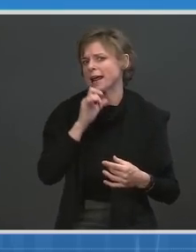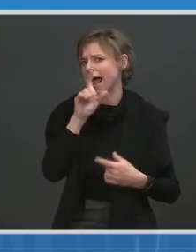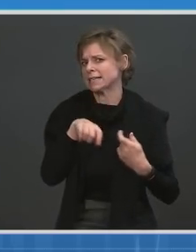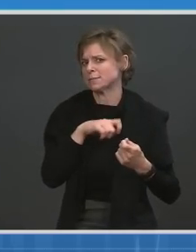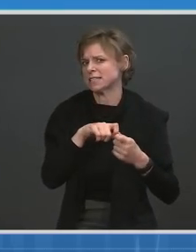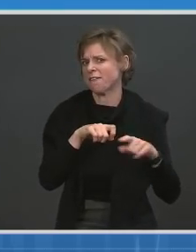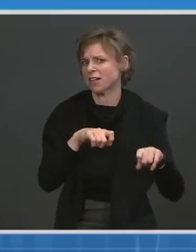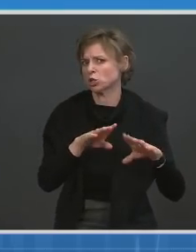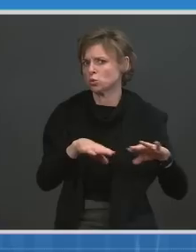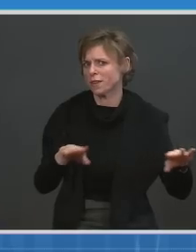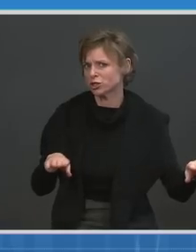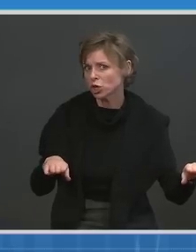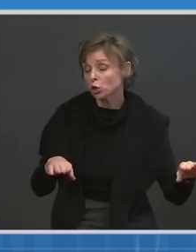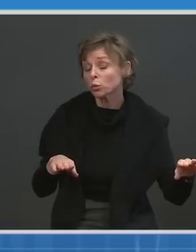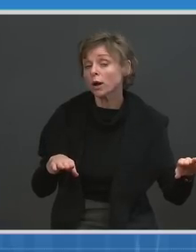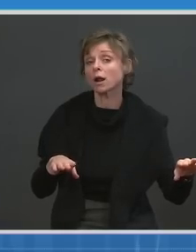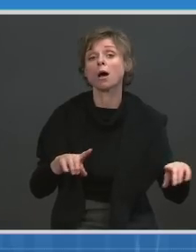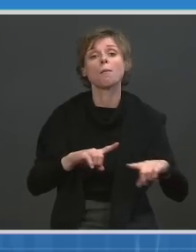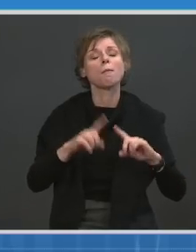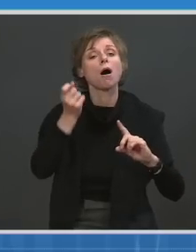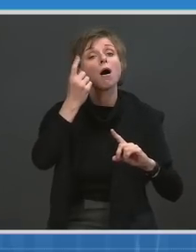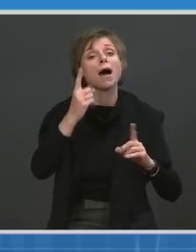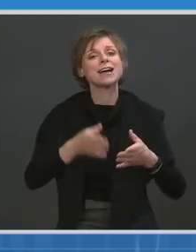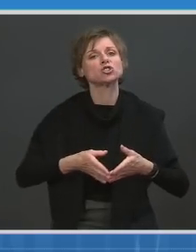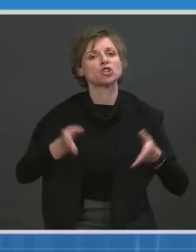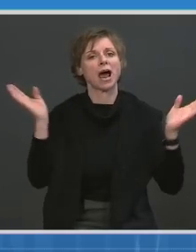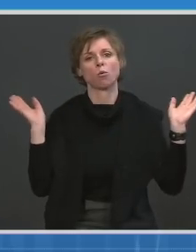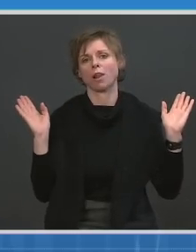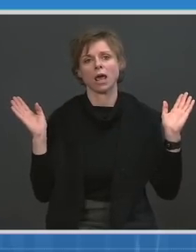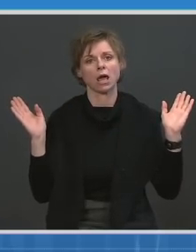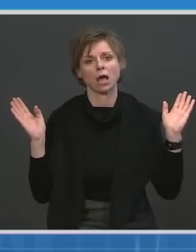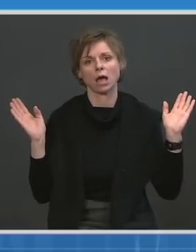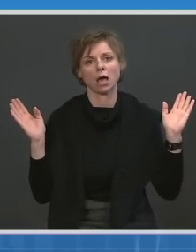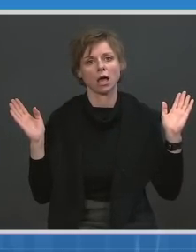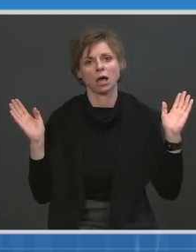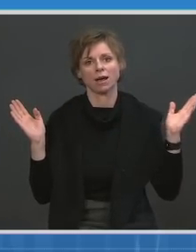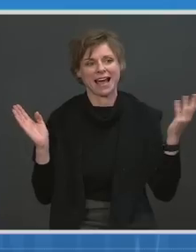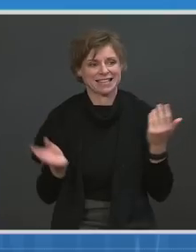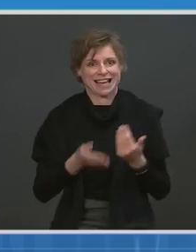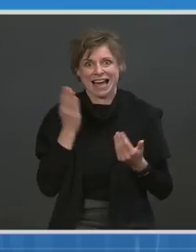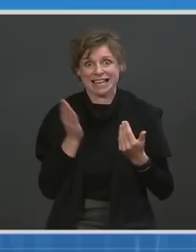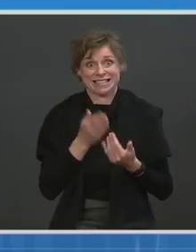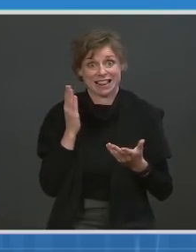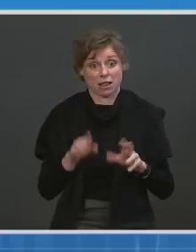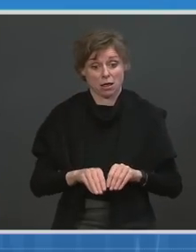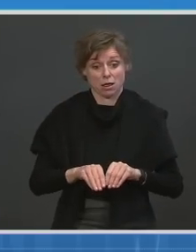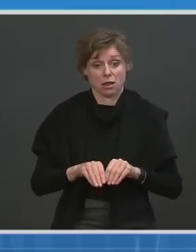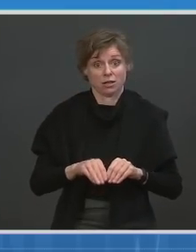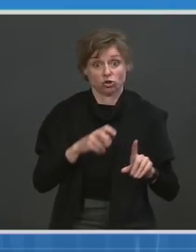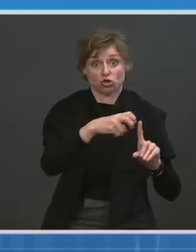but that it is just, in general, more easily transmitted. So that would explain that.